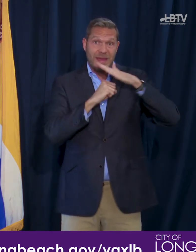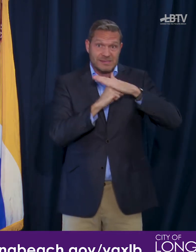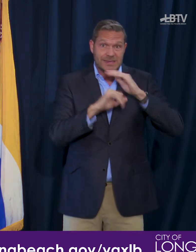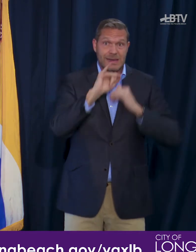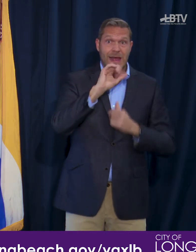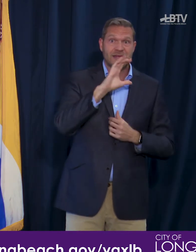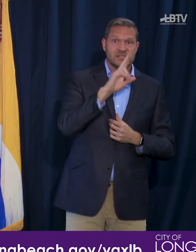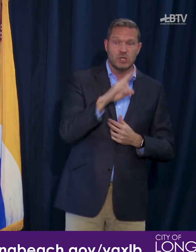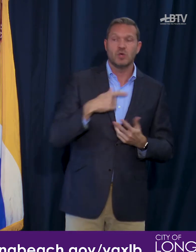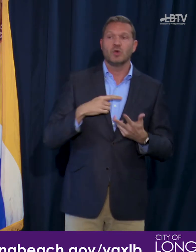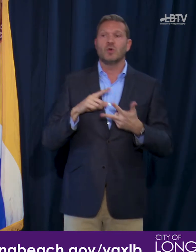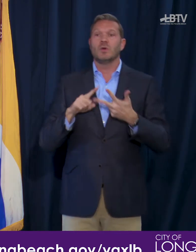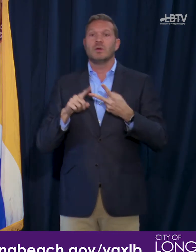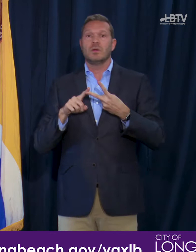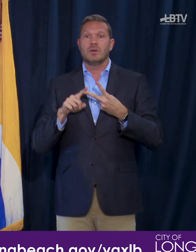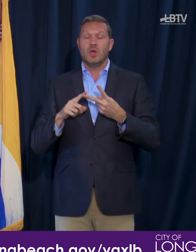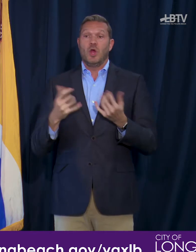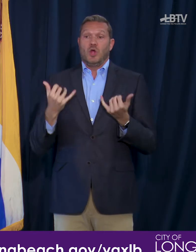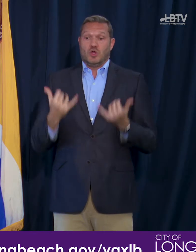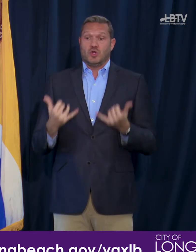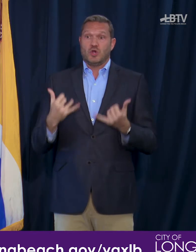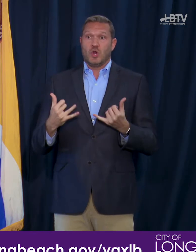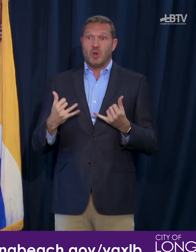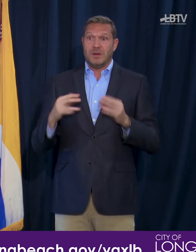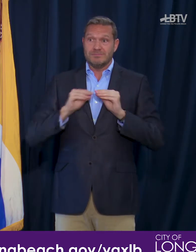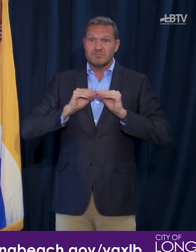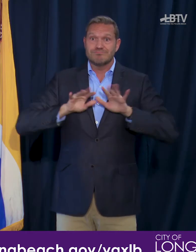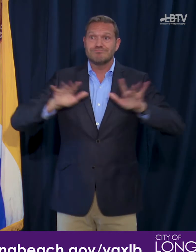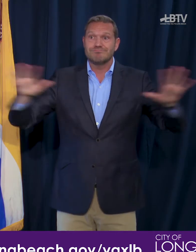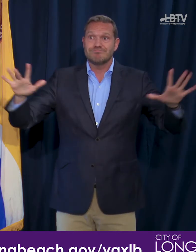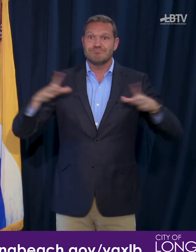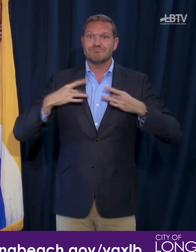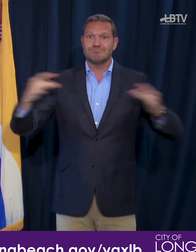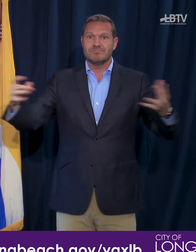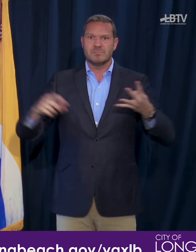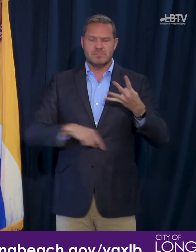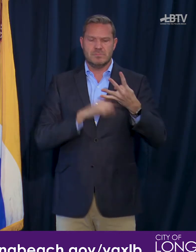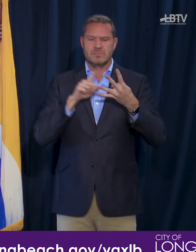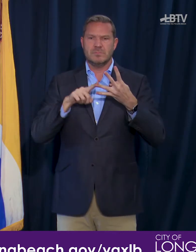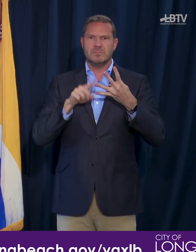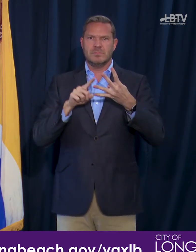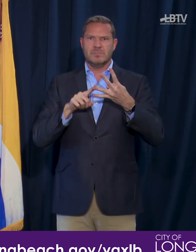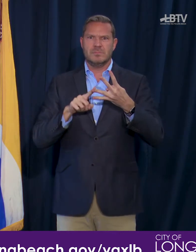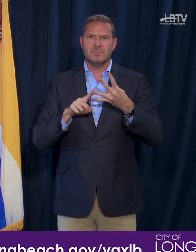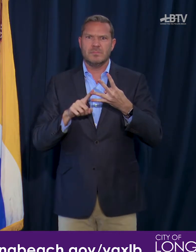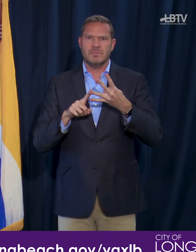community transmission, current regional case rates, and a proportion of cases admitted to the ICU.